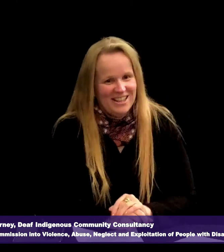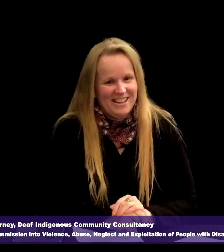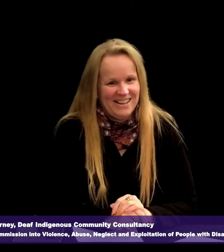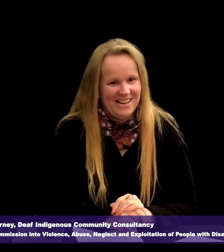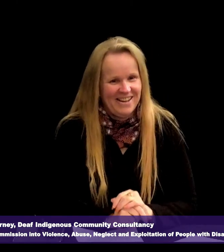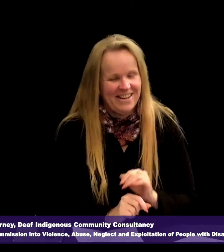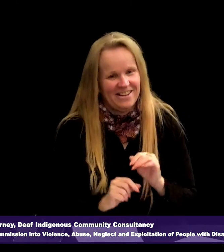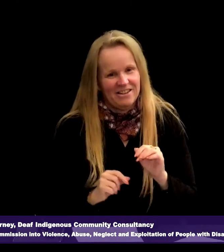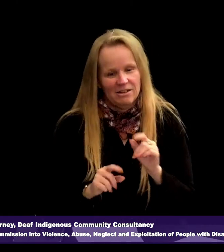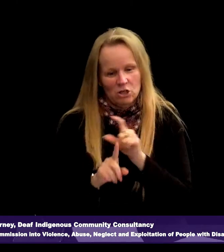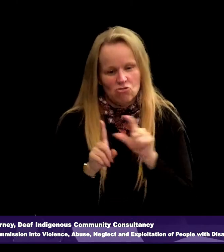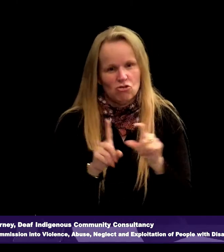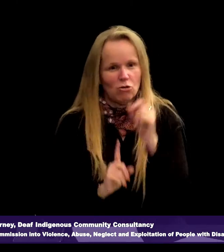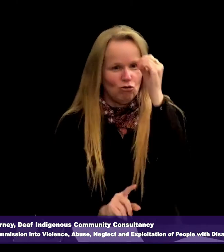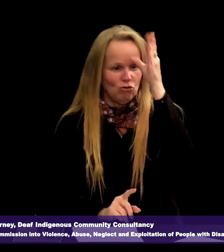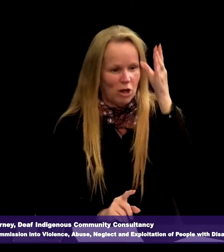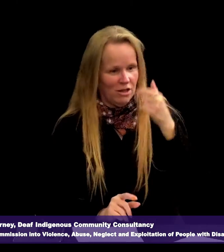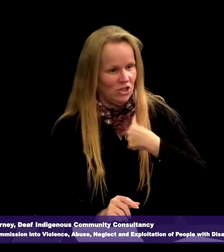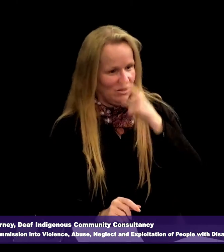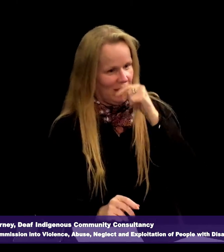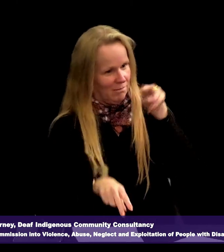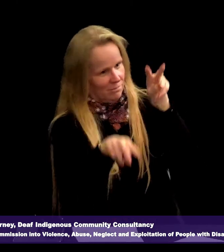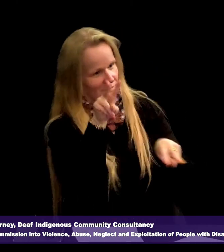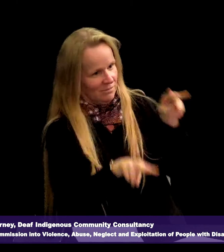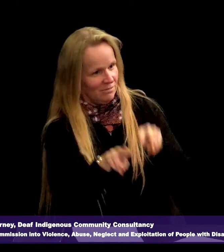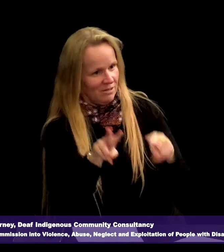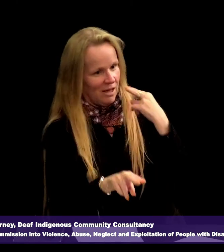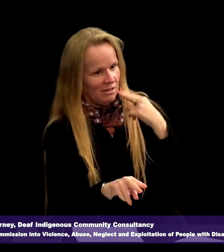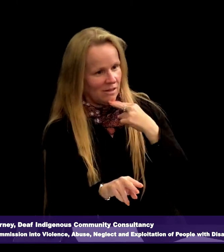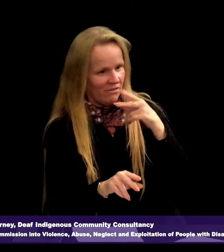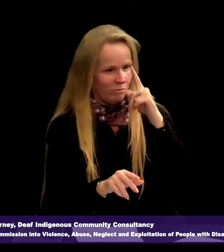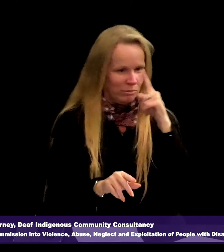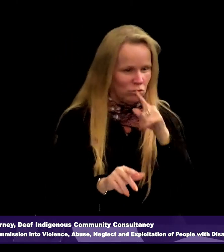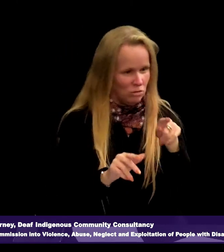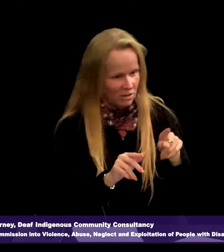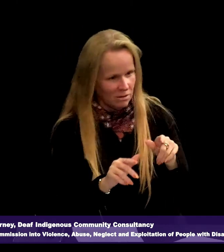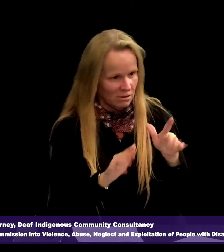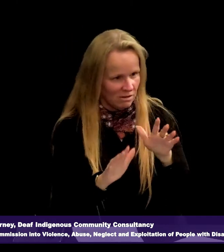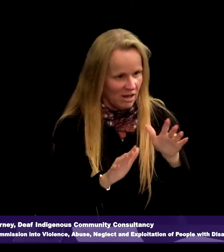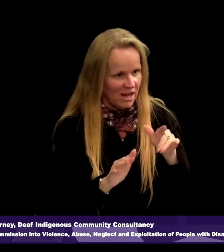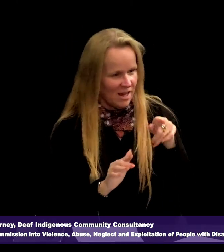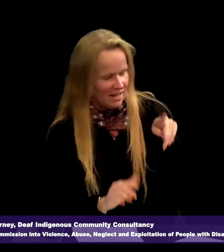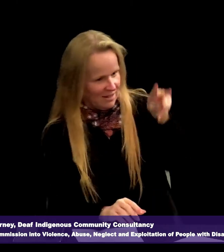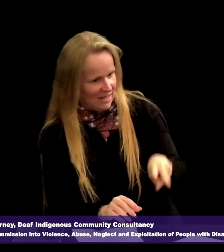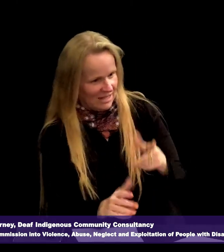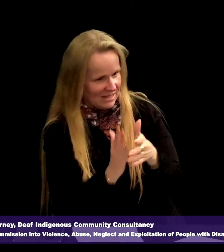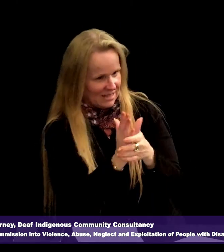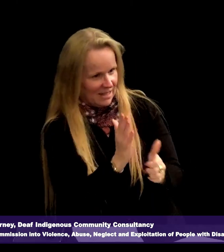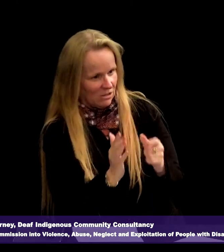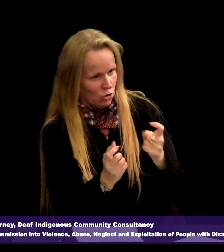That's the beauty of cultural knowledge. Cultural knowledge that I had meant that I was able to assess him as a Deaf person and